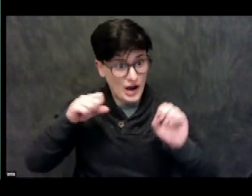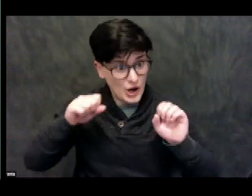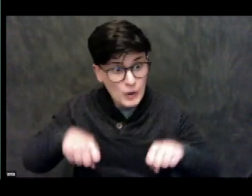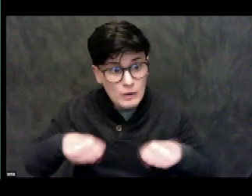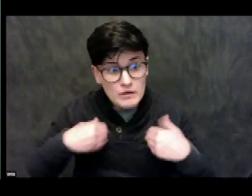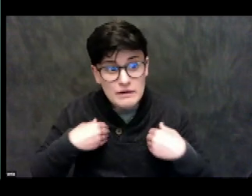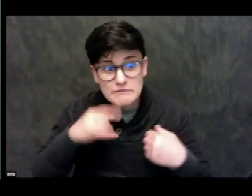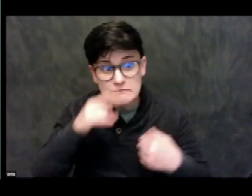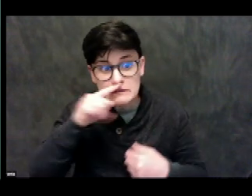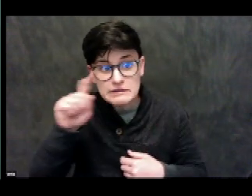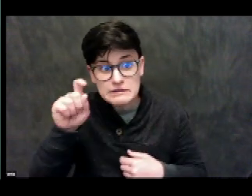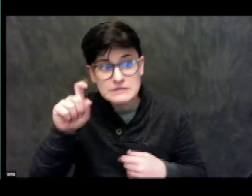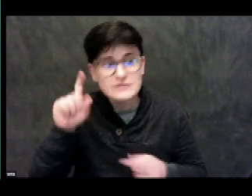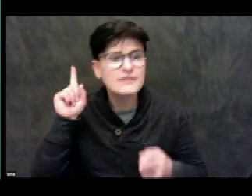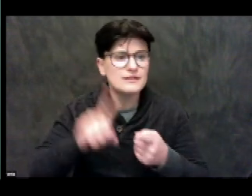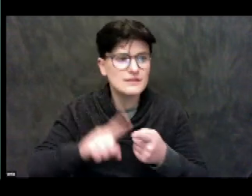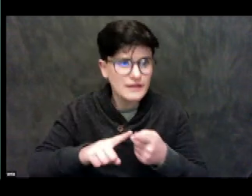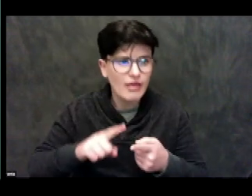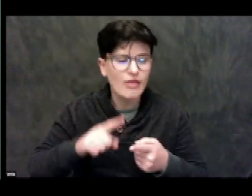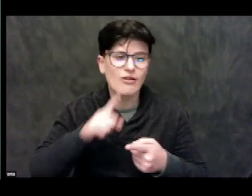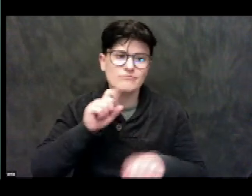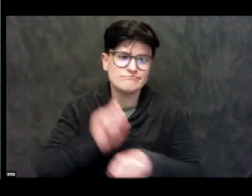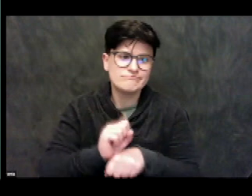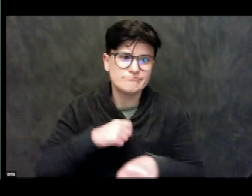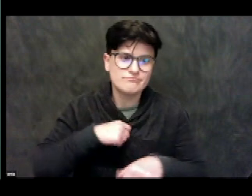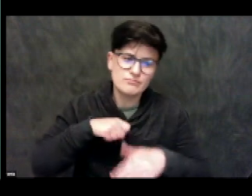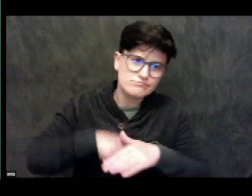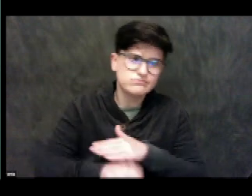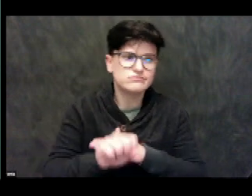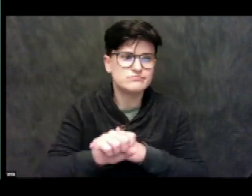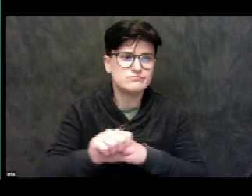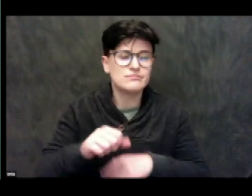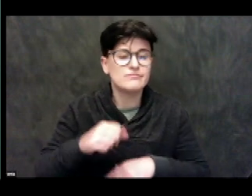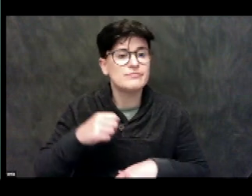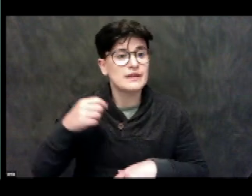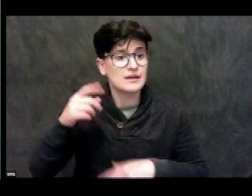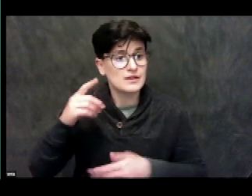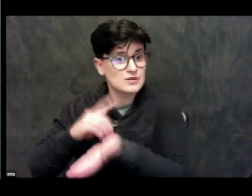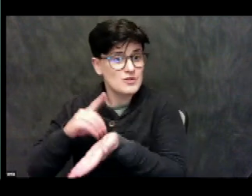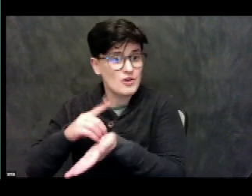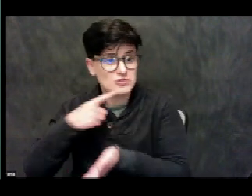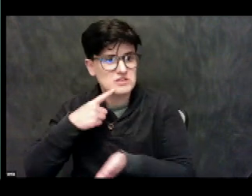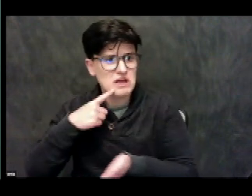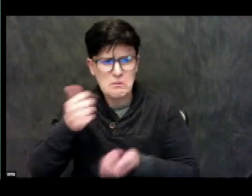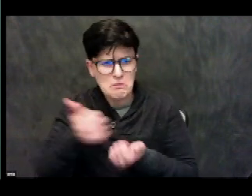So he said everything would be fine. He doesn't see any reason why I couldn't.